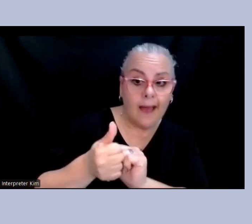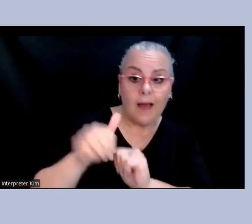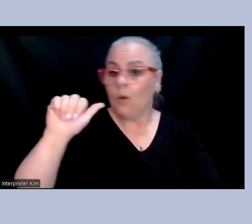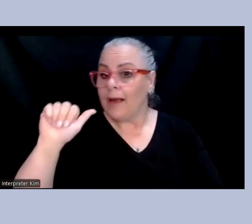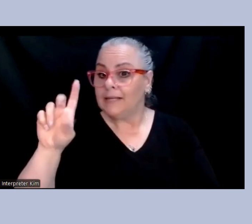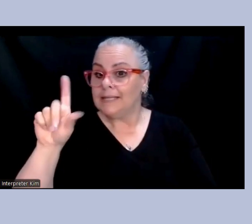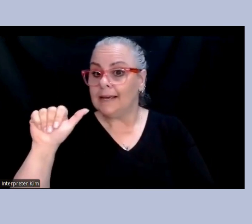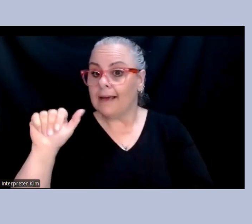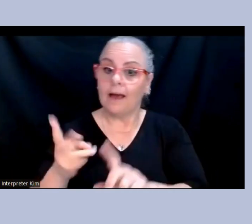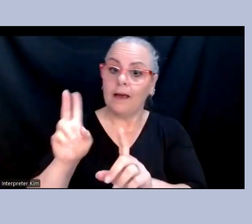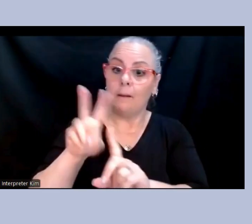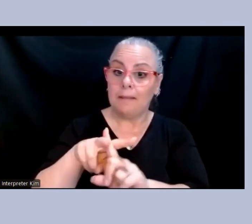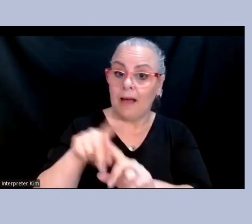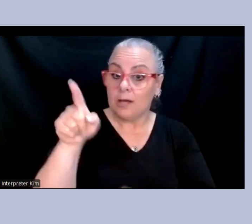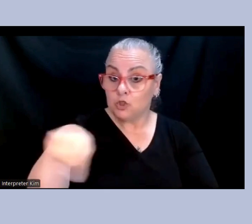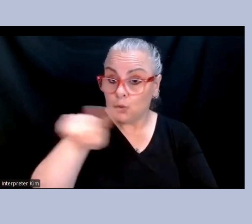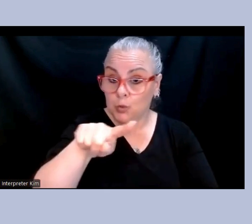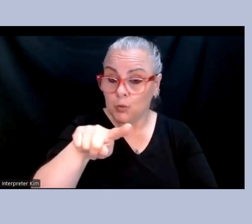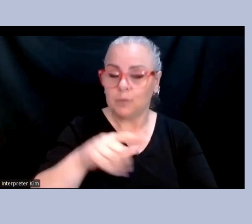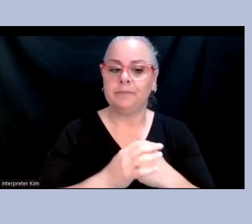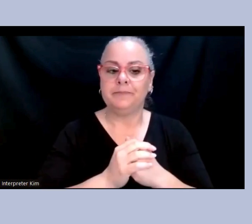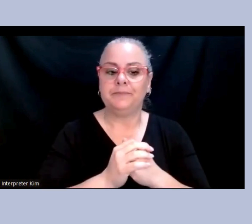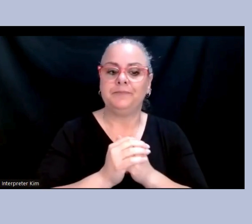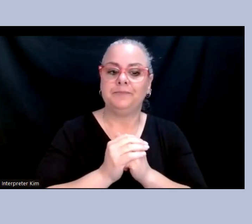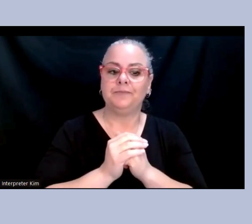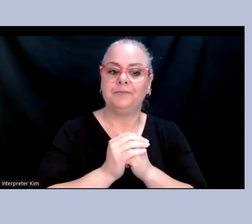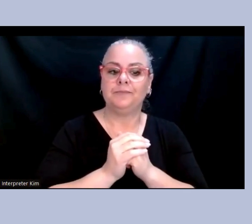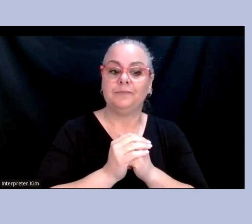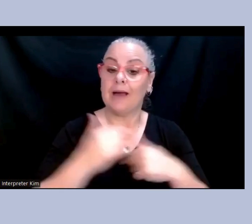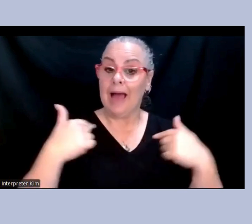None of our content should be considered legal advice.